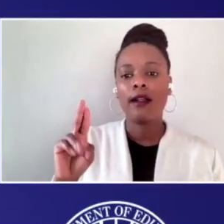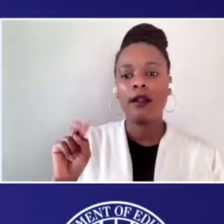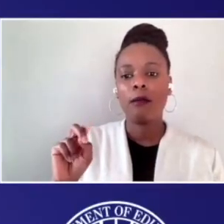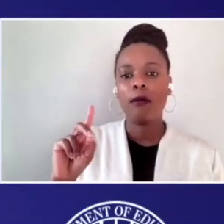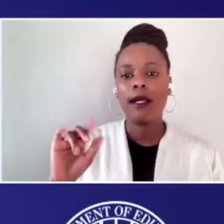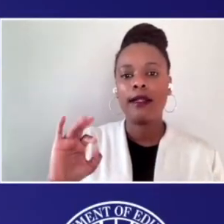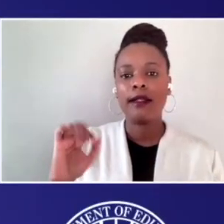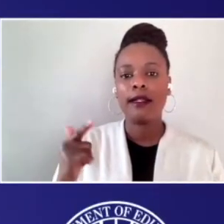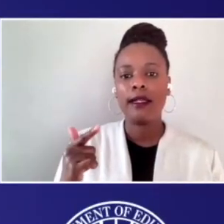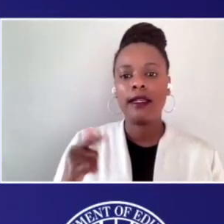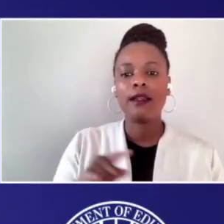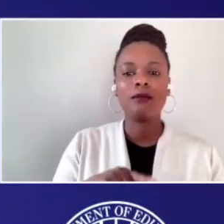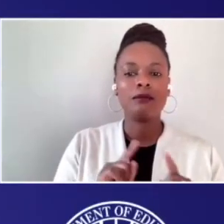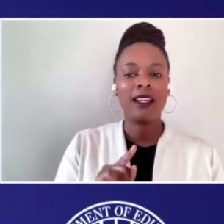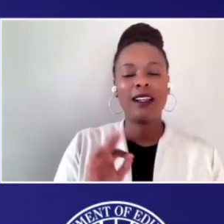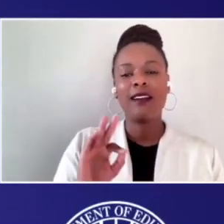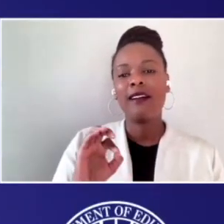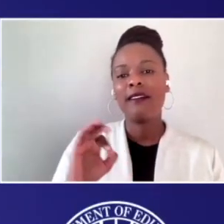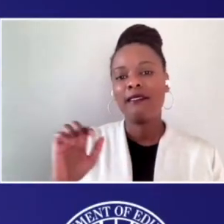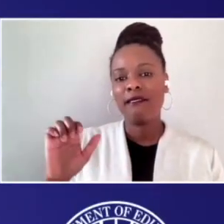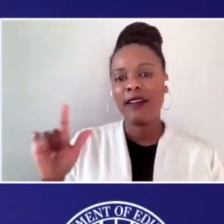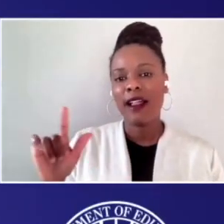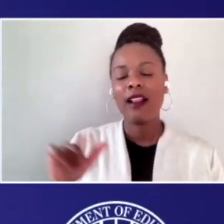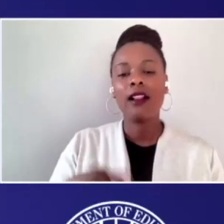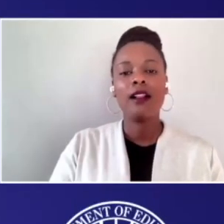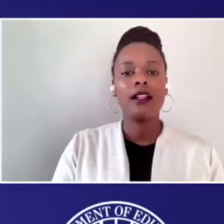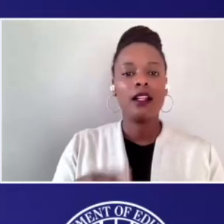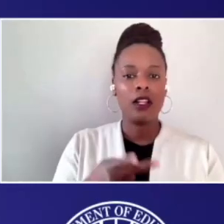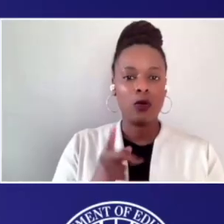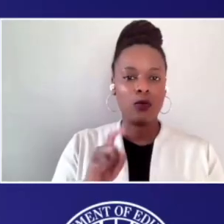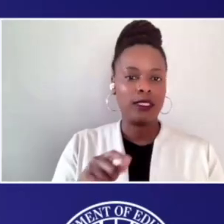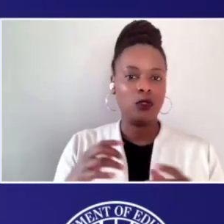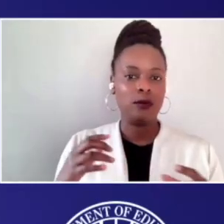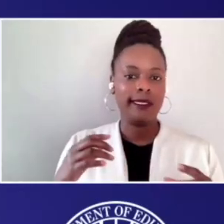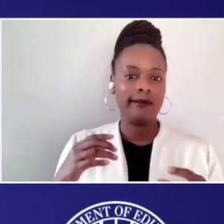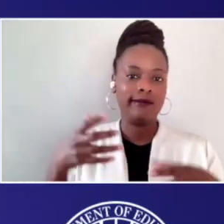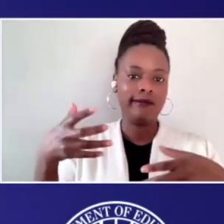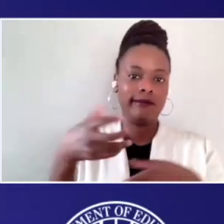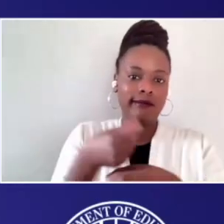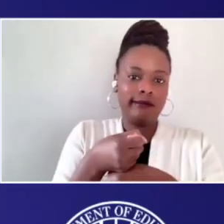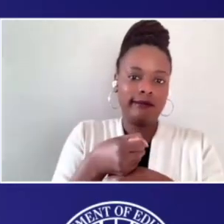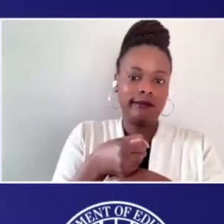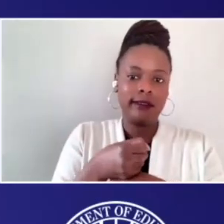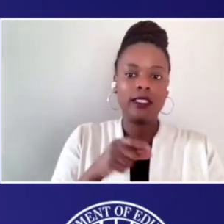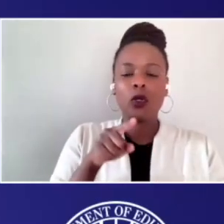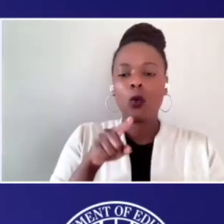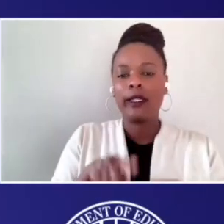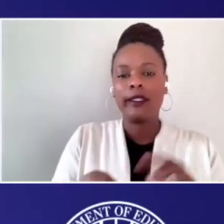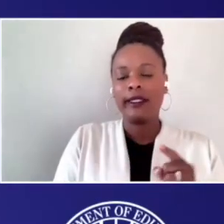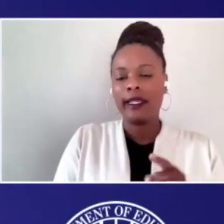consolidated to qualify for certain things. And so we're not able to, to fulfill your request, but thank you for submitting that. We